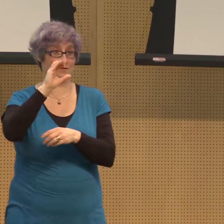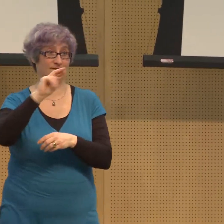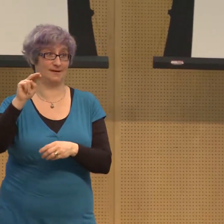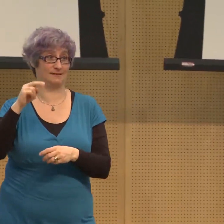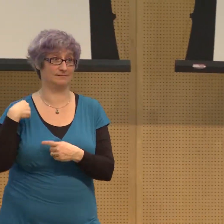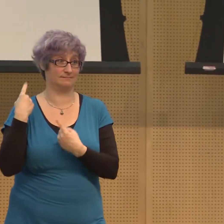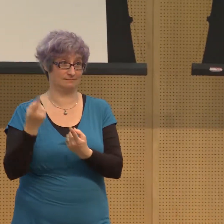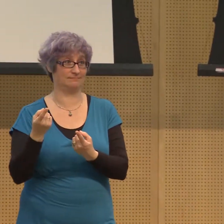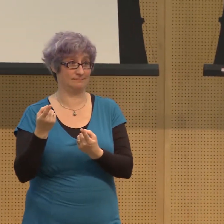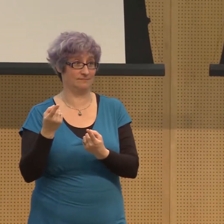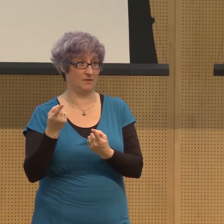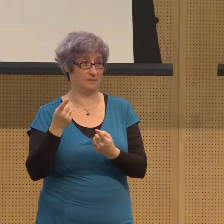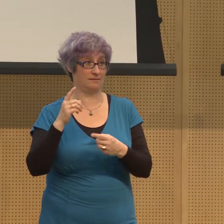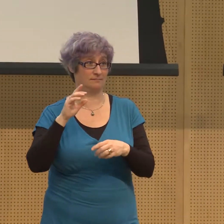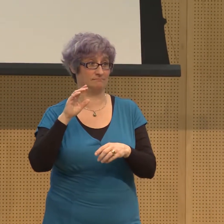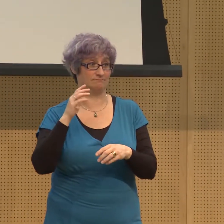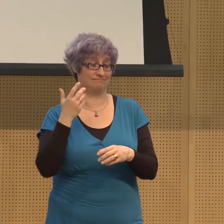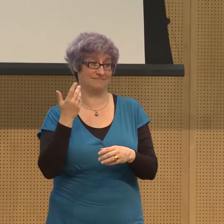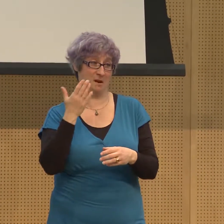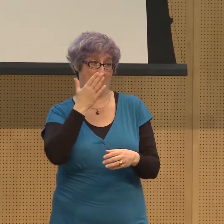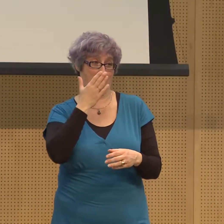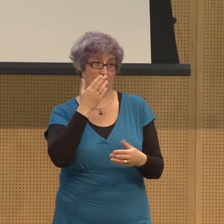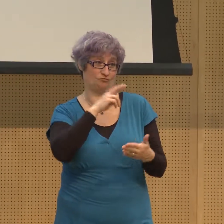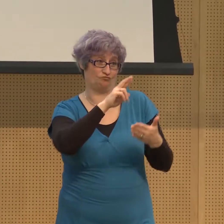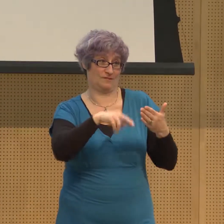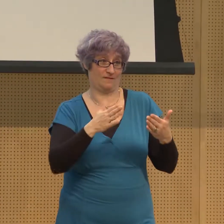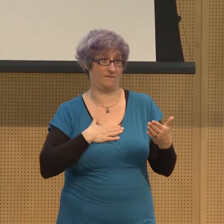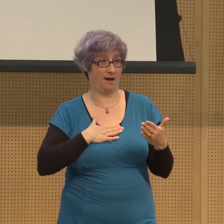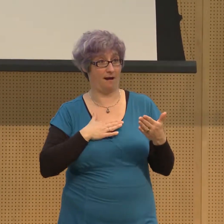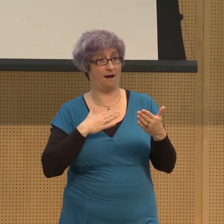So, one change at the University of Connecticut